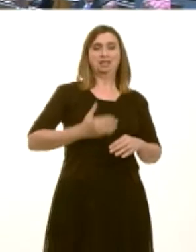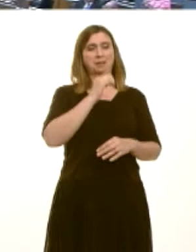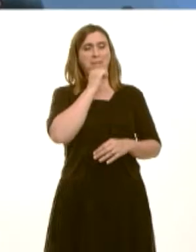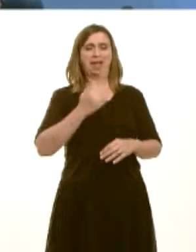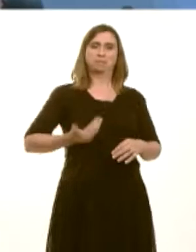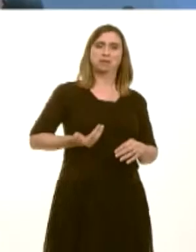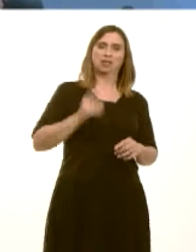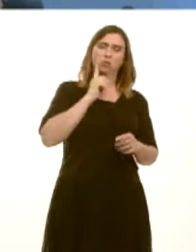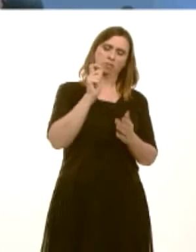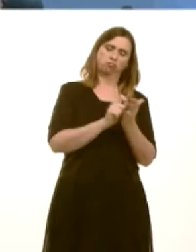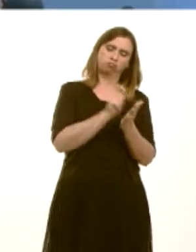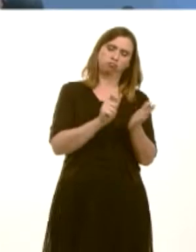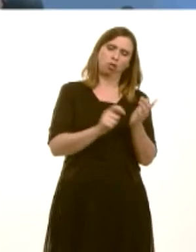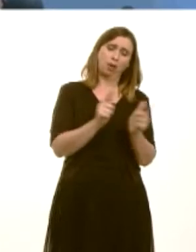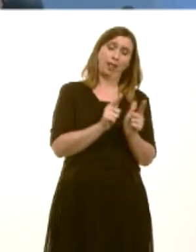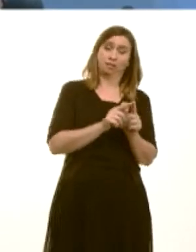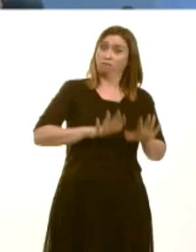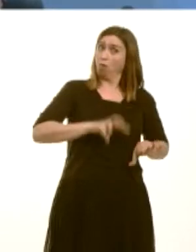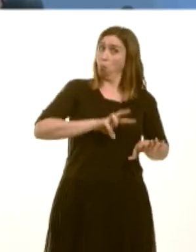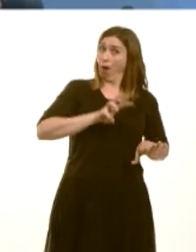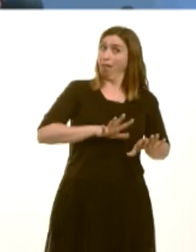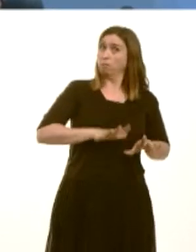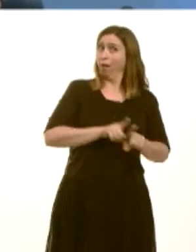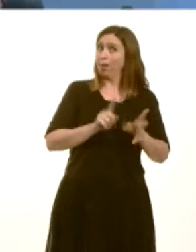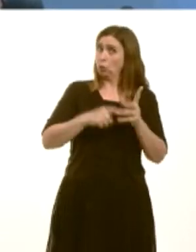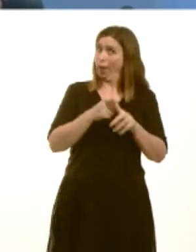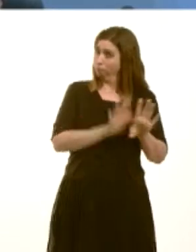election campaign, from Wales, but also from across the rest of the United Kingdom, highlighting